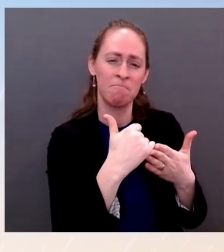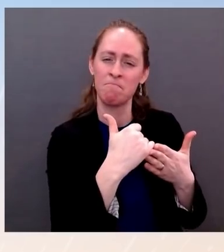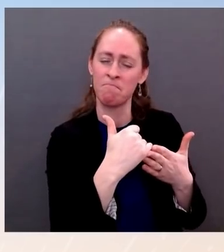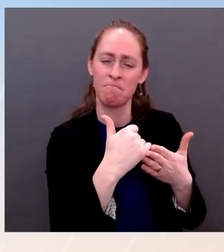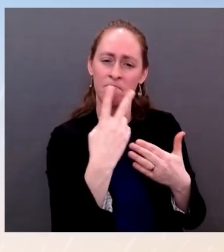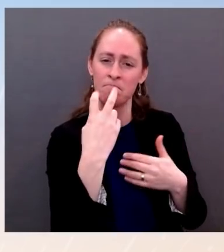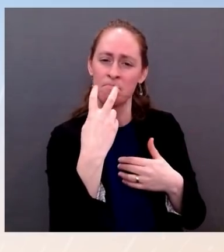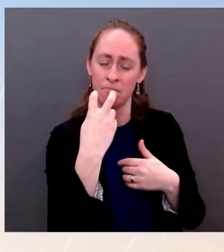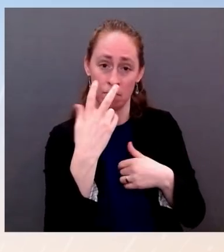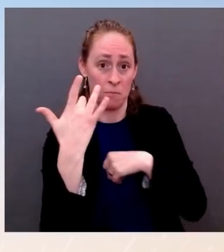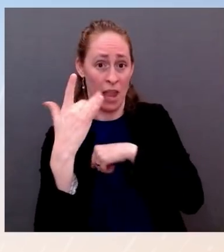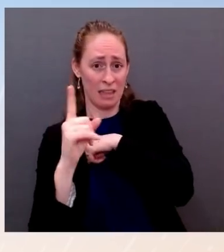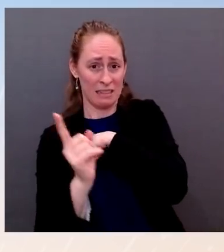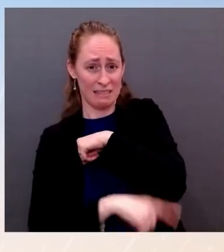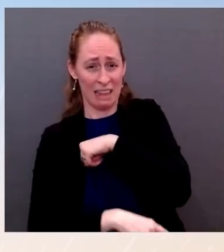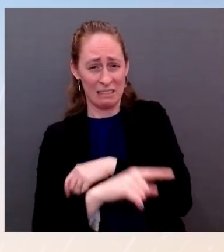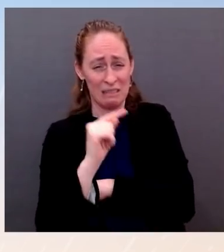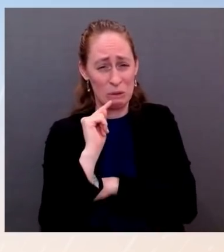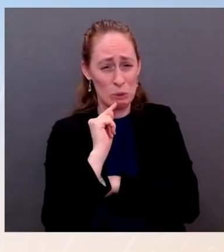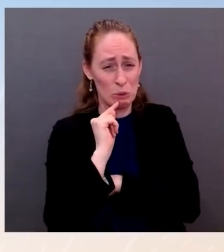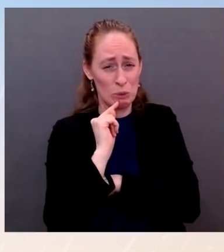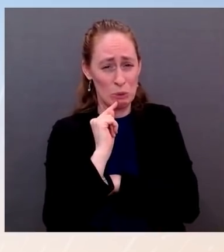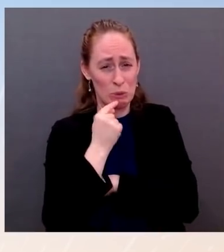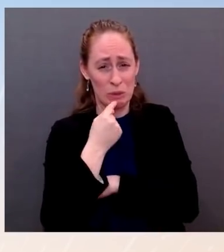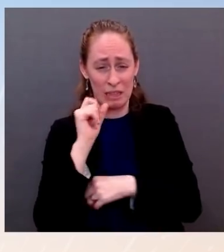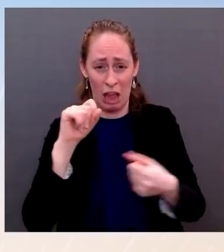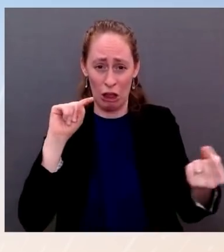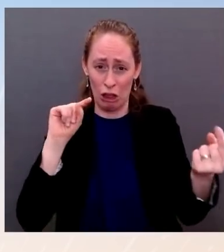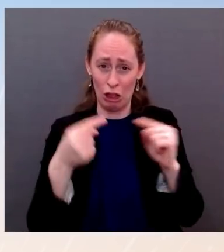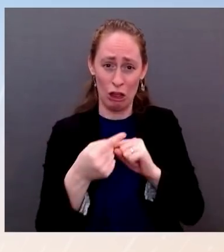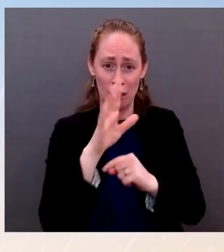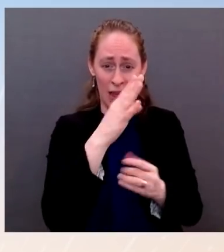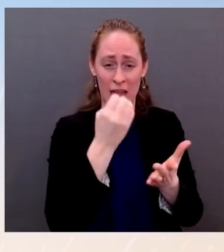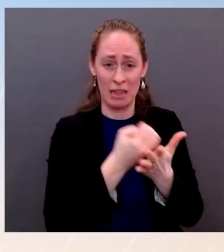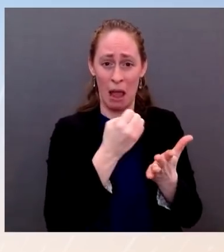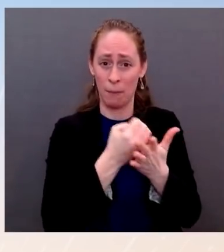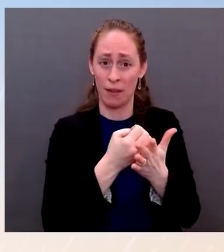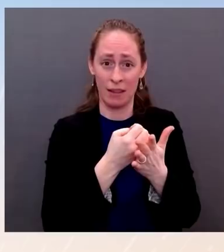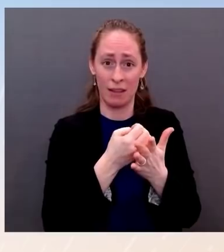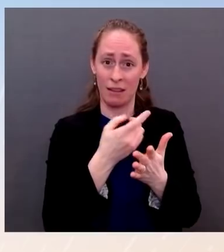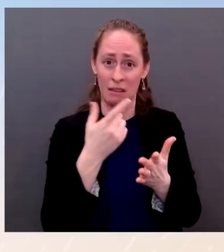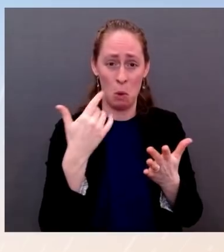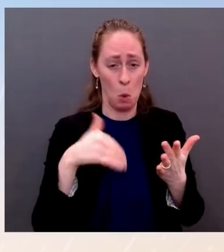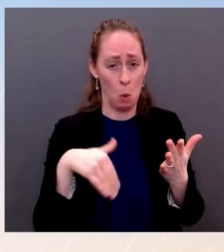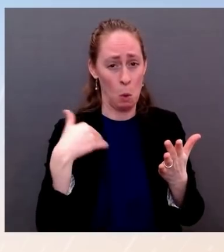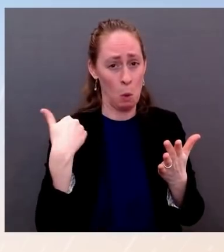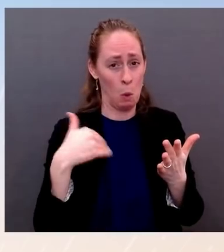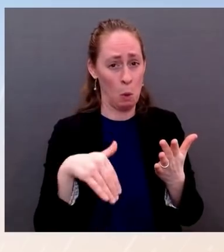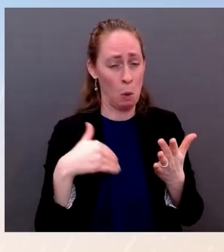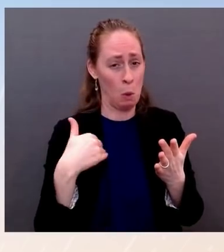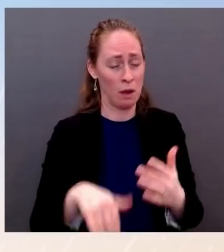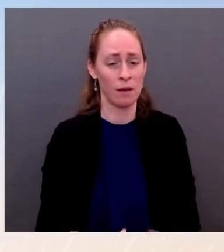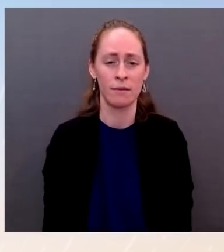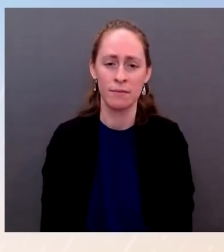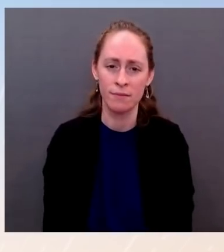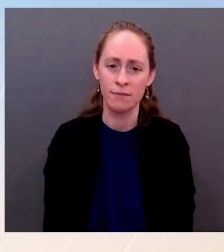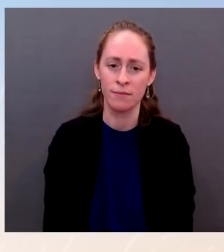on the broader issue of China and Russia, because there was quite a bit of hype about the statement that they put out. And it was a notable statement that we have taken careful --